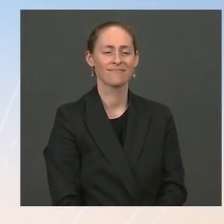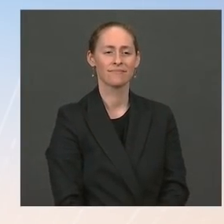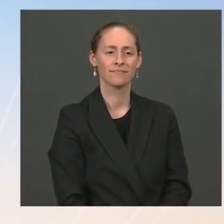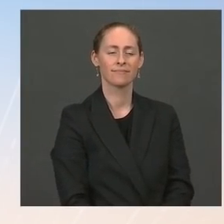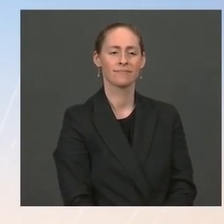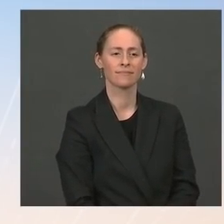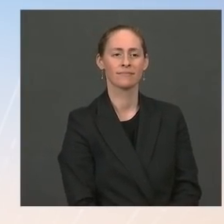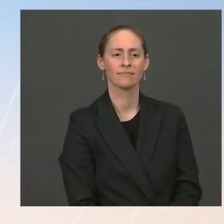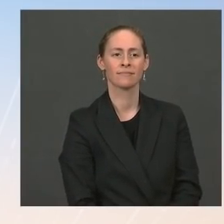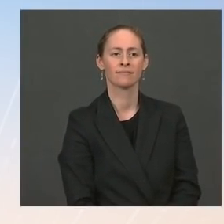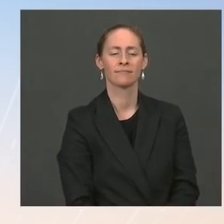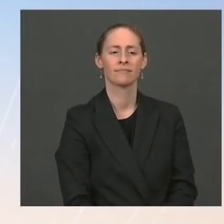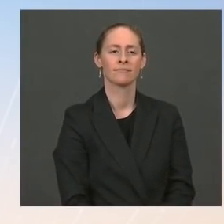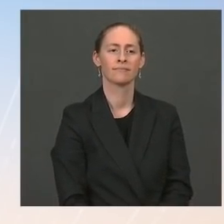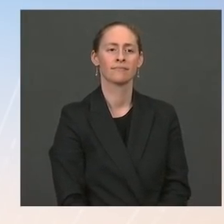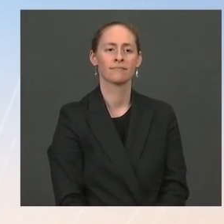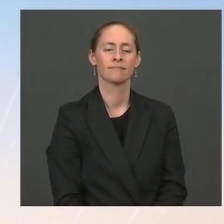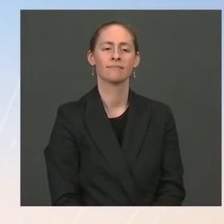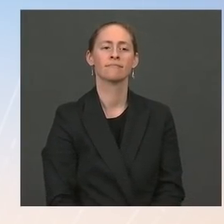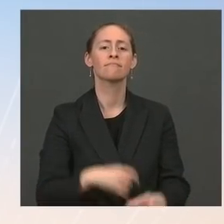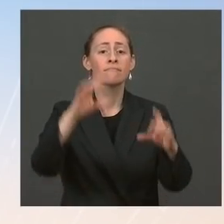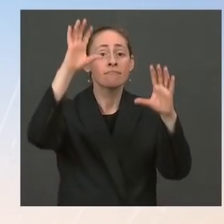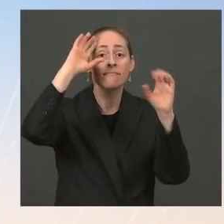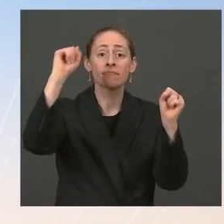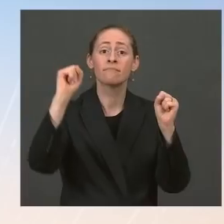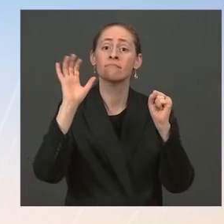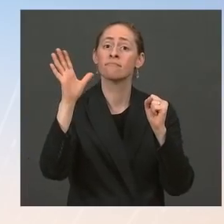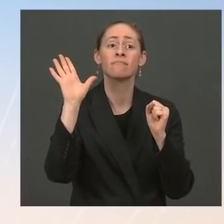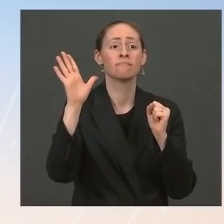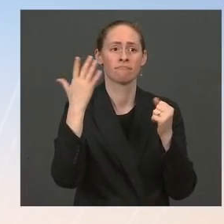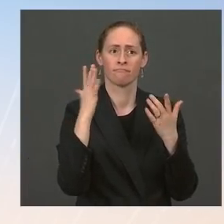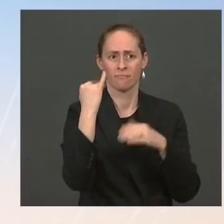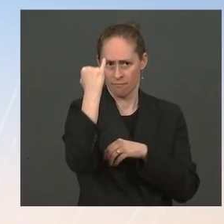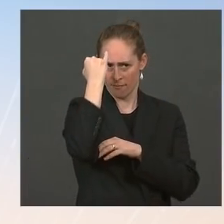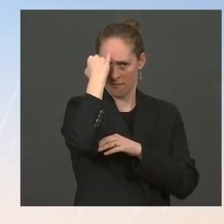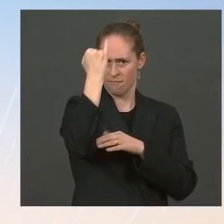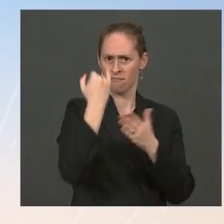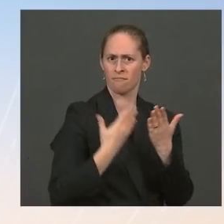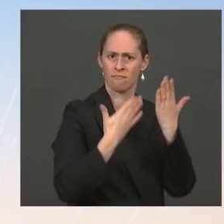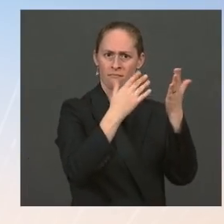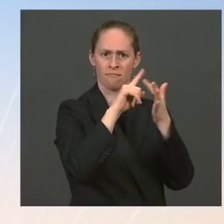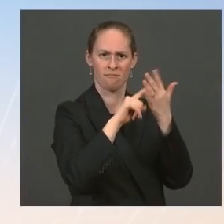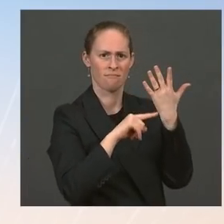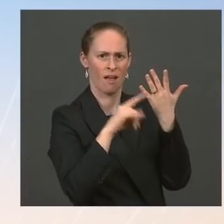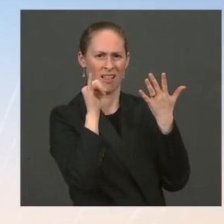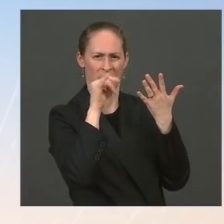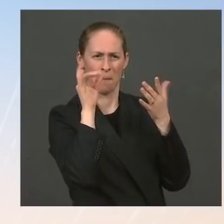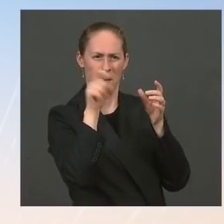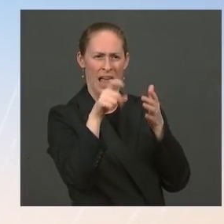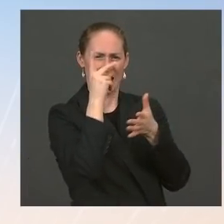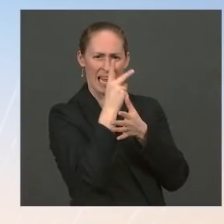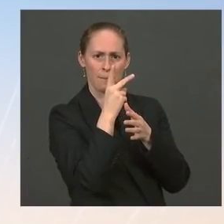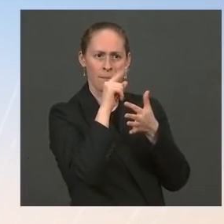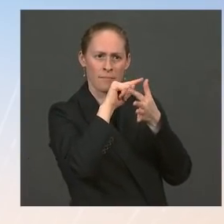that has been proposed that is important to key members, as you all know; that's why it's in the package. The President's excitement about this